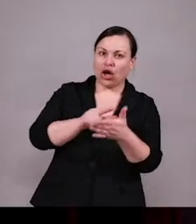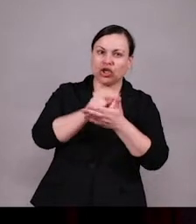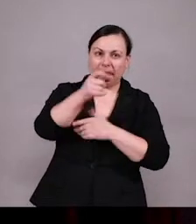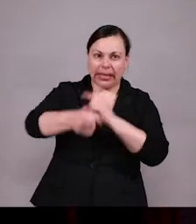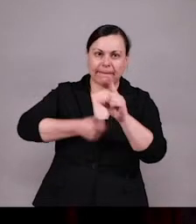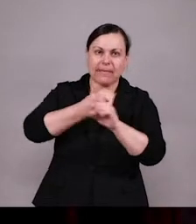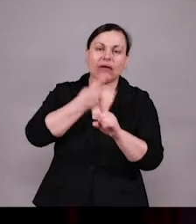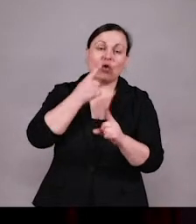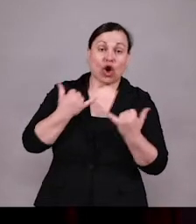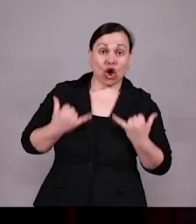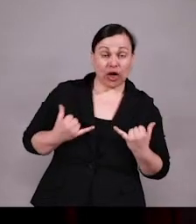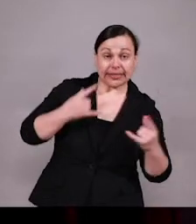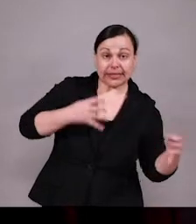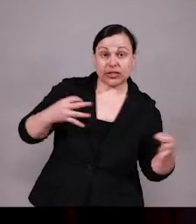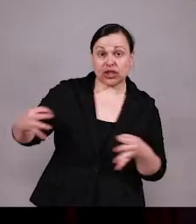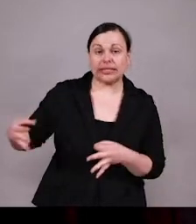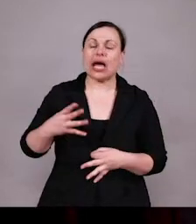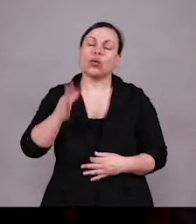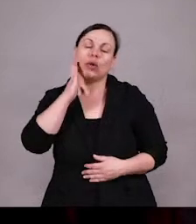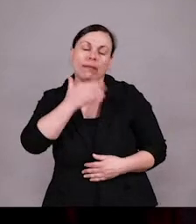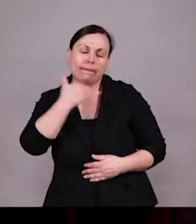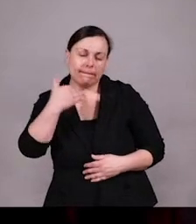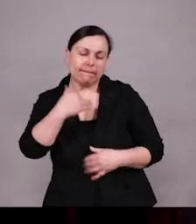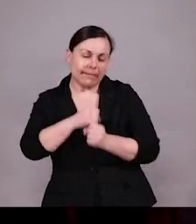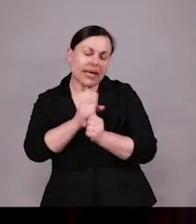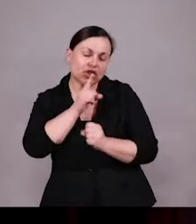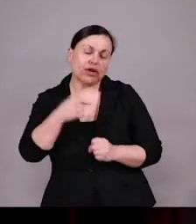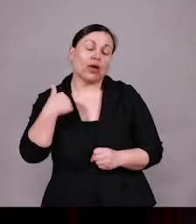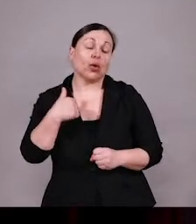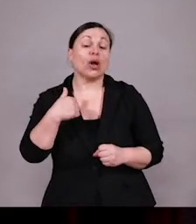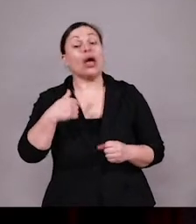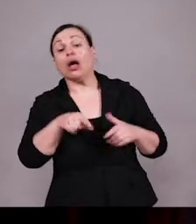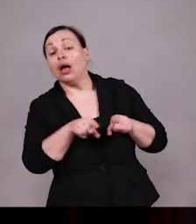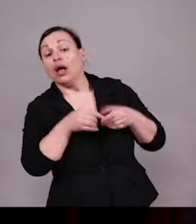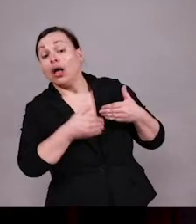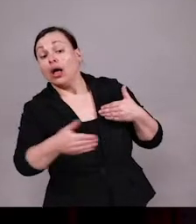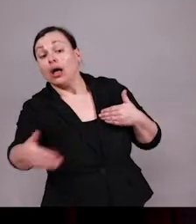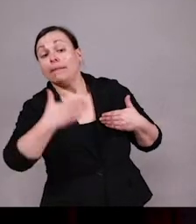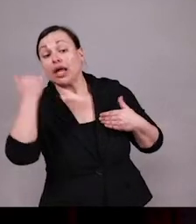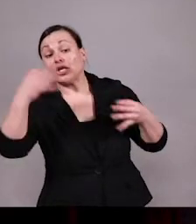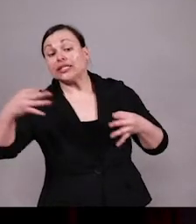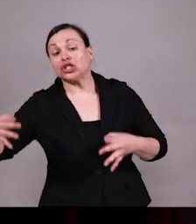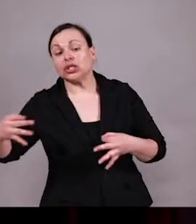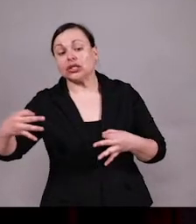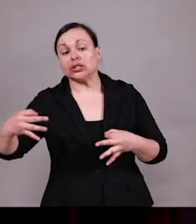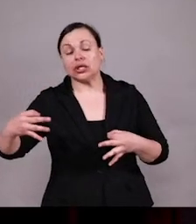decisions and better assures we make decisions that provide robustness against future events.